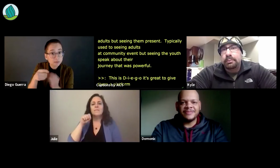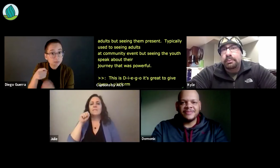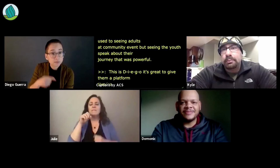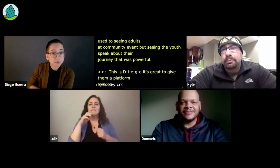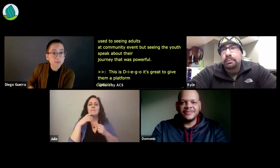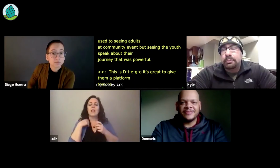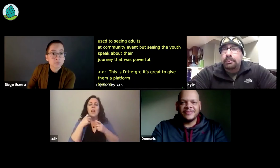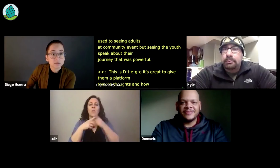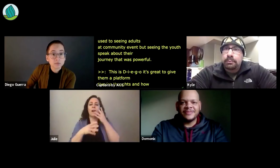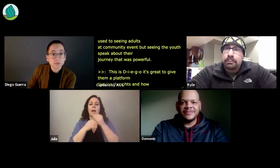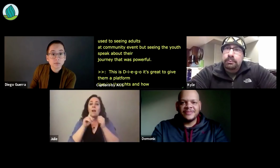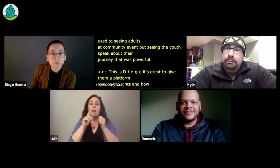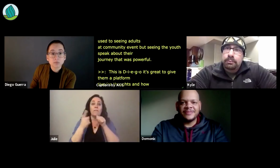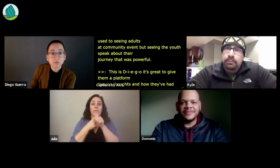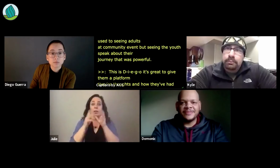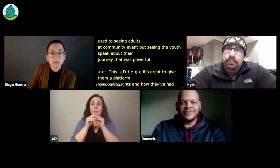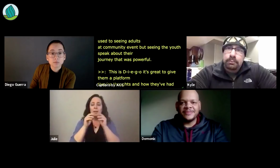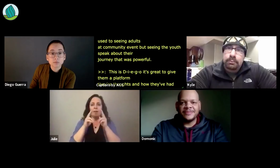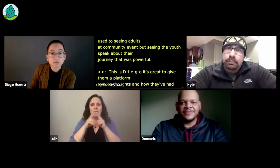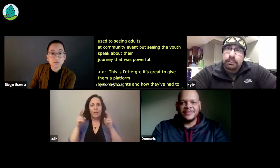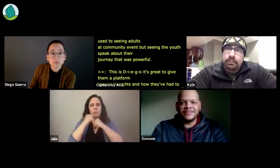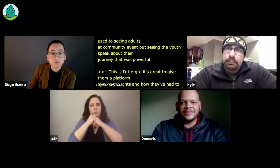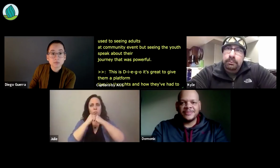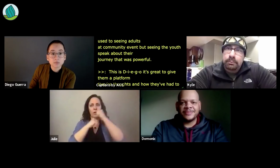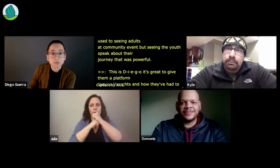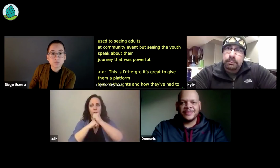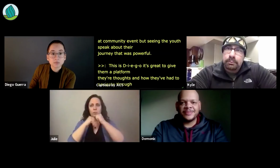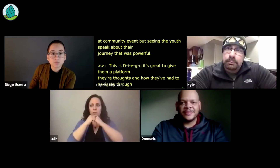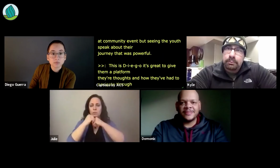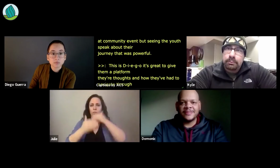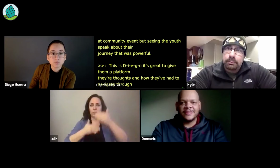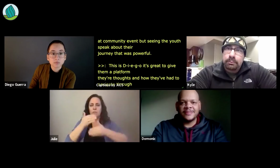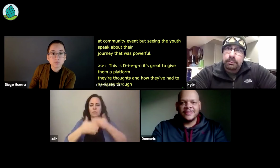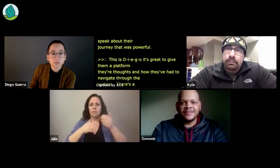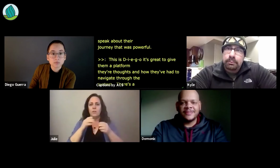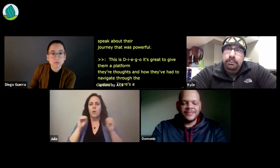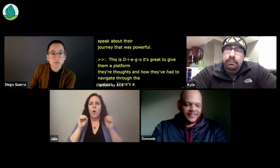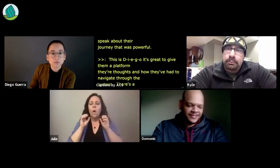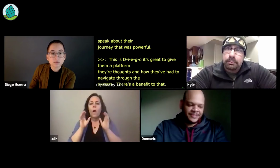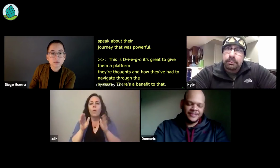and, Julie, I saw your hand up. I think it's important that the meeting was very structured.